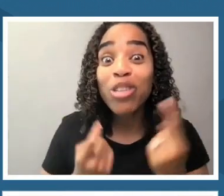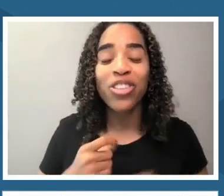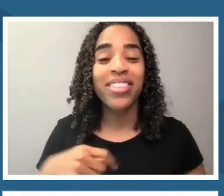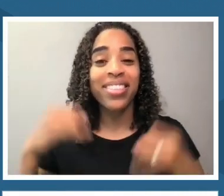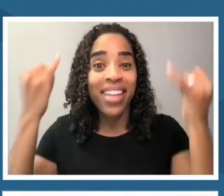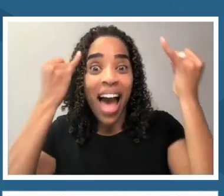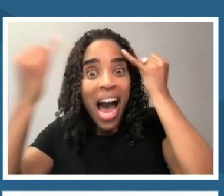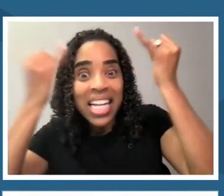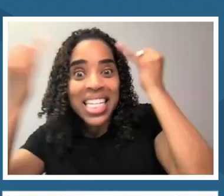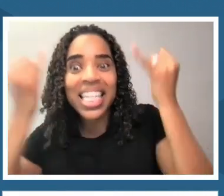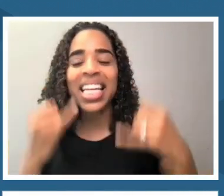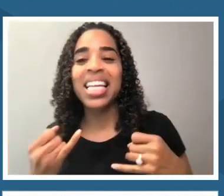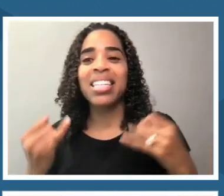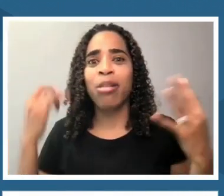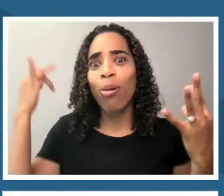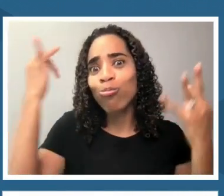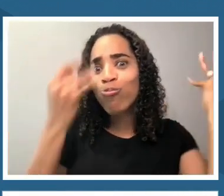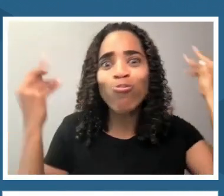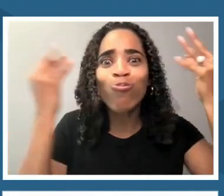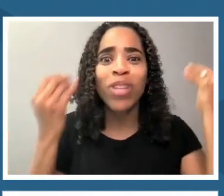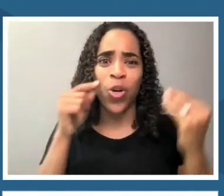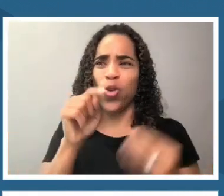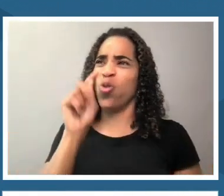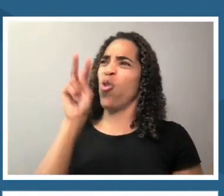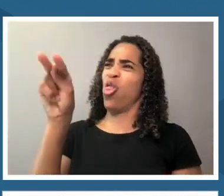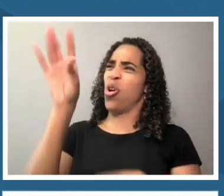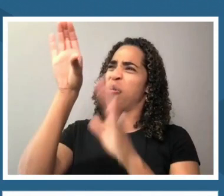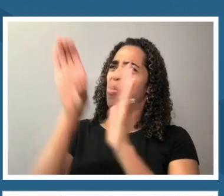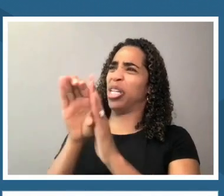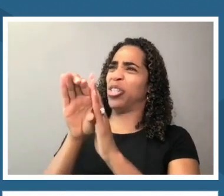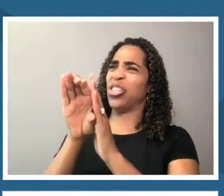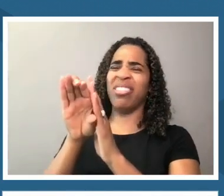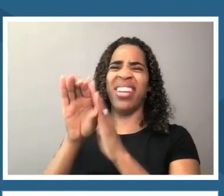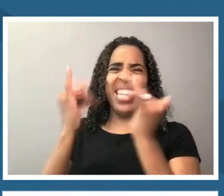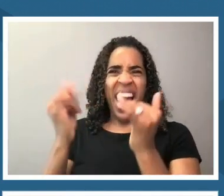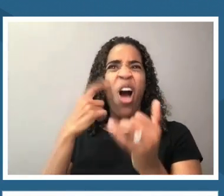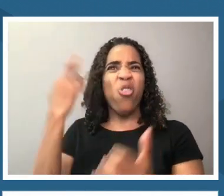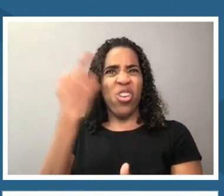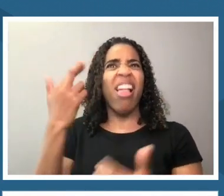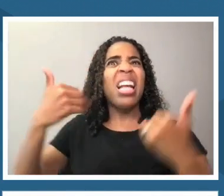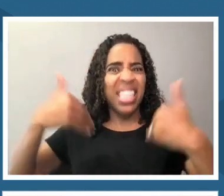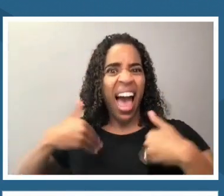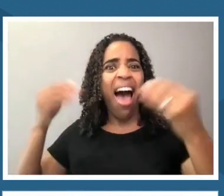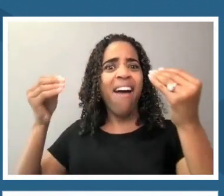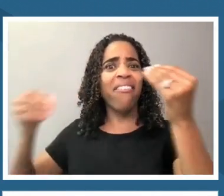what thoughts are starting to bubble up in your brains about exoplanets what